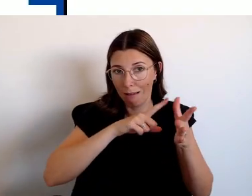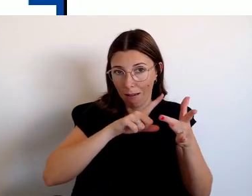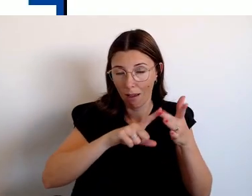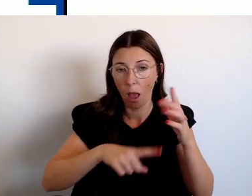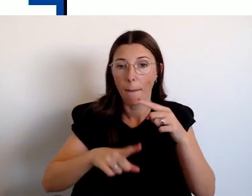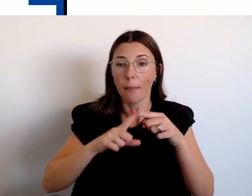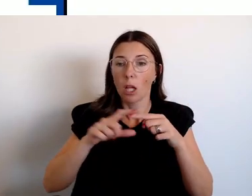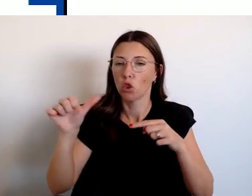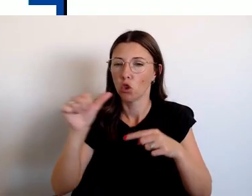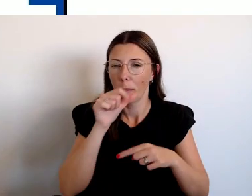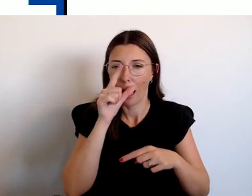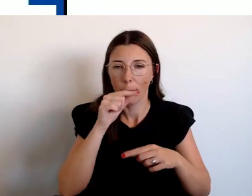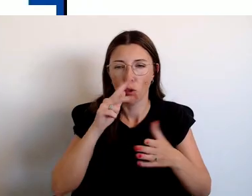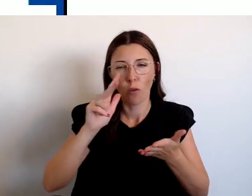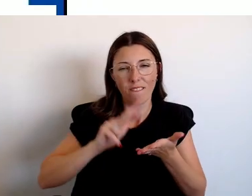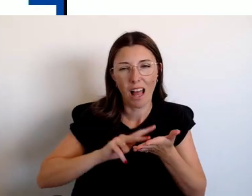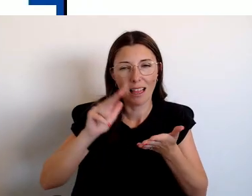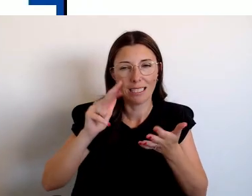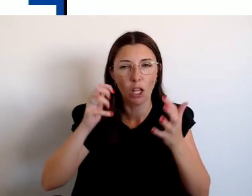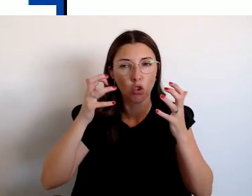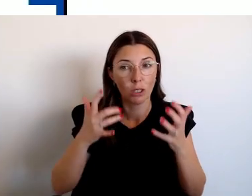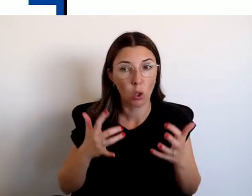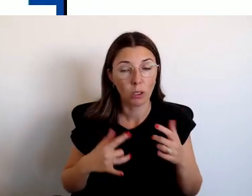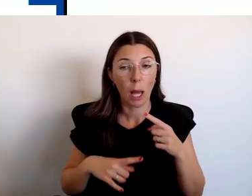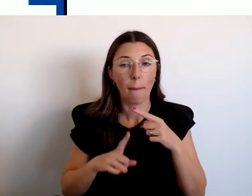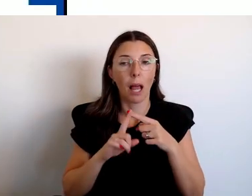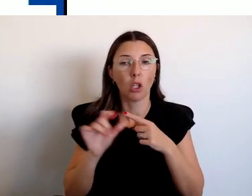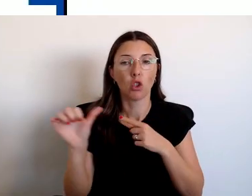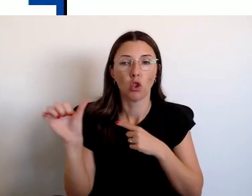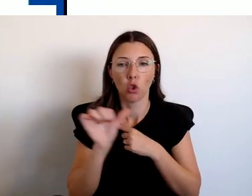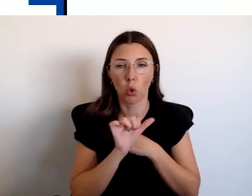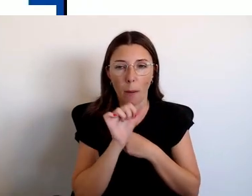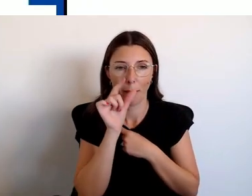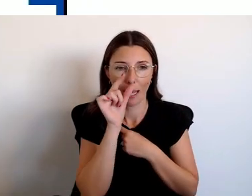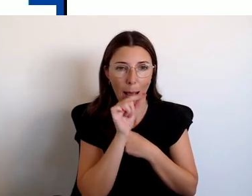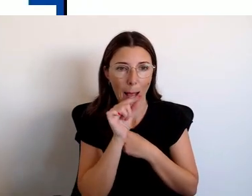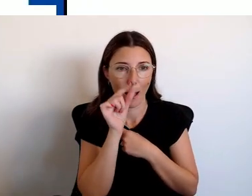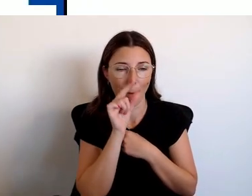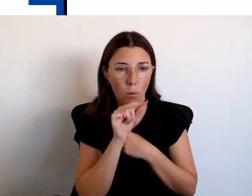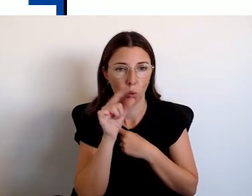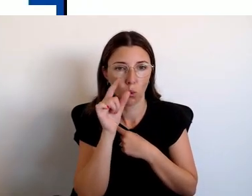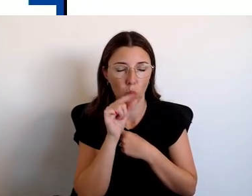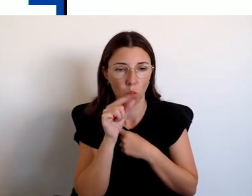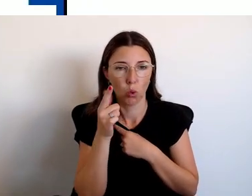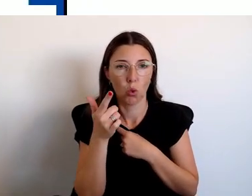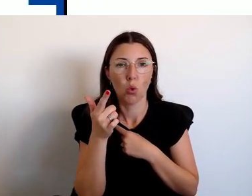They should be able to validate the results of AI. And they should be able to attribute their decisions,